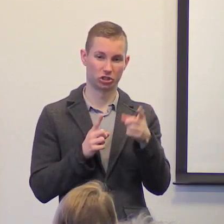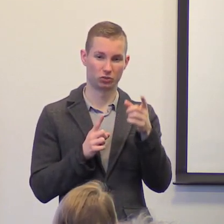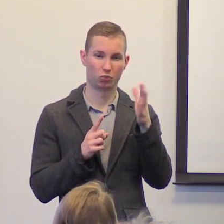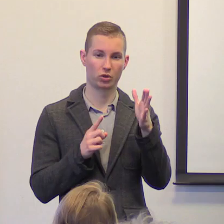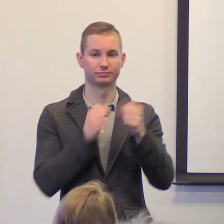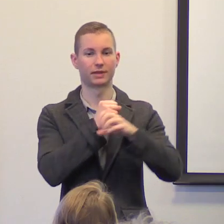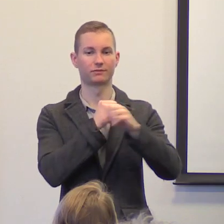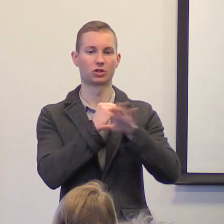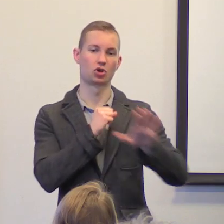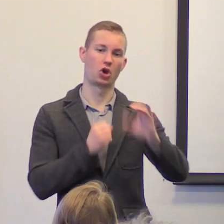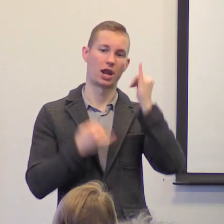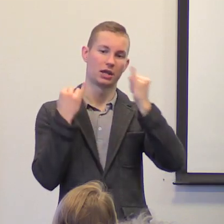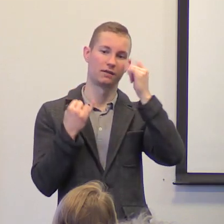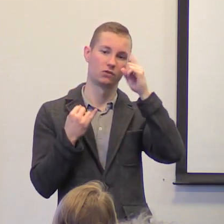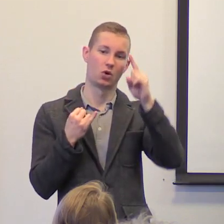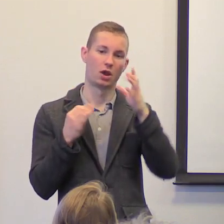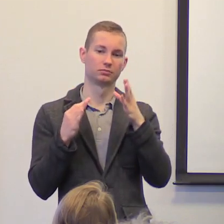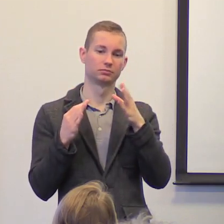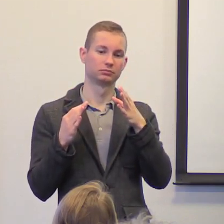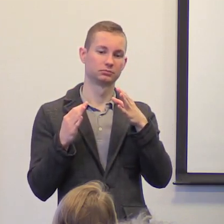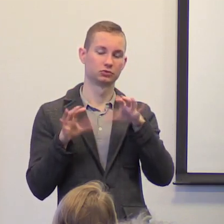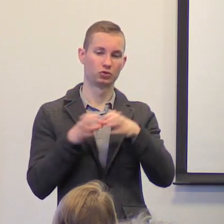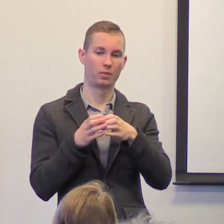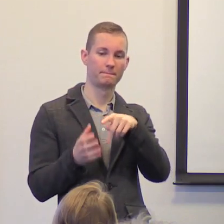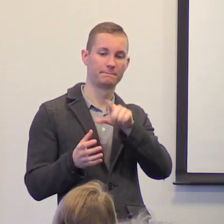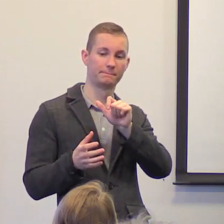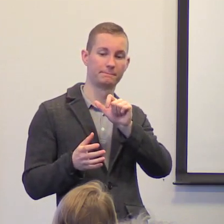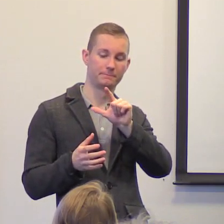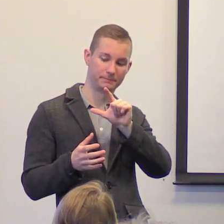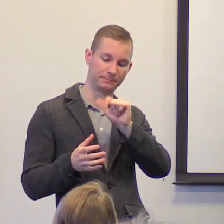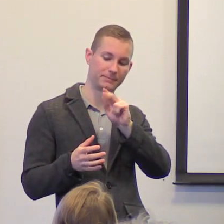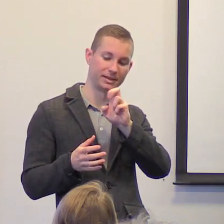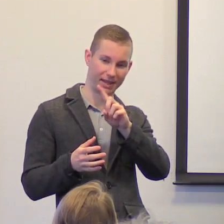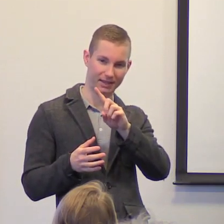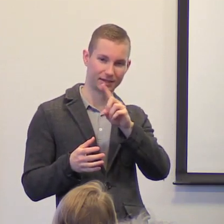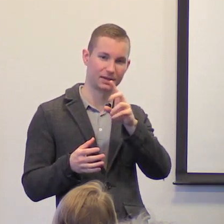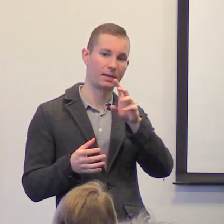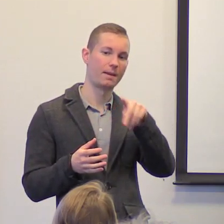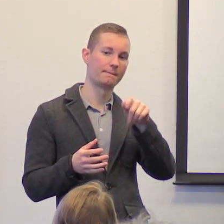advertise her ideas for Planned Parenthood, and we represented Margaret Sanger in the 1930s.